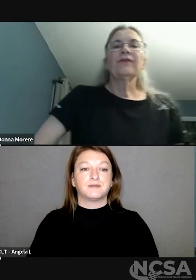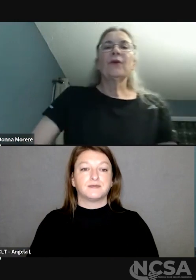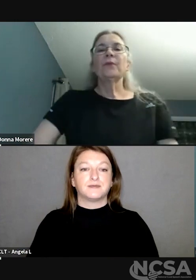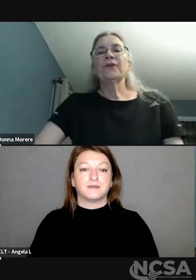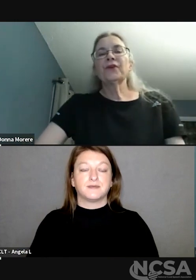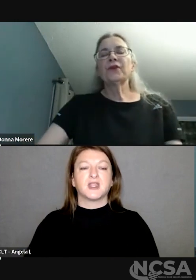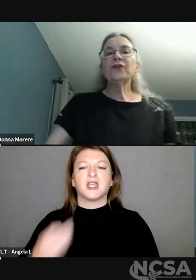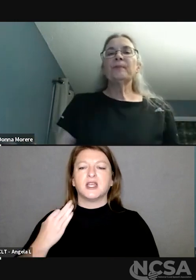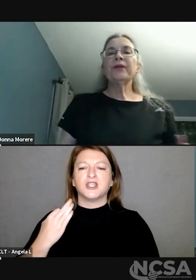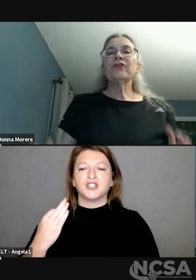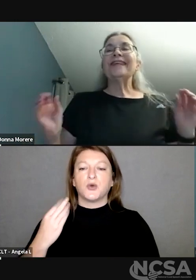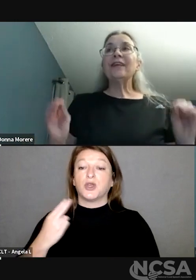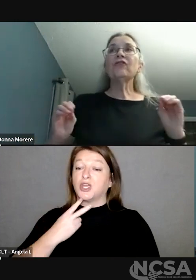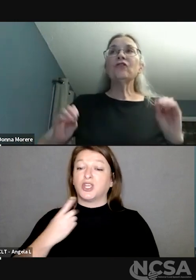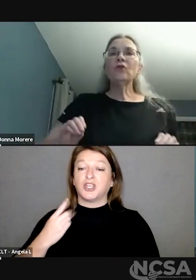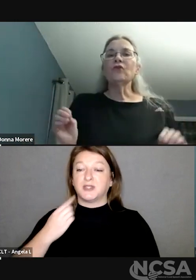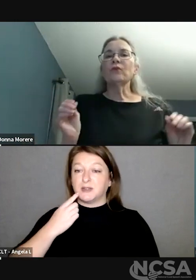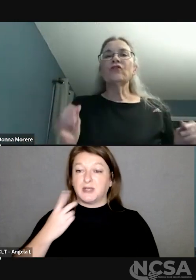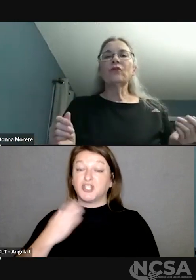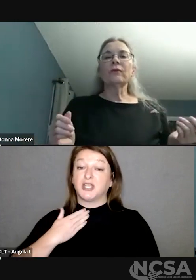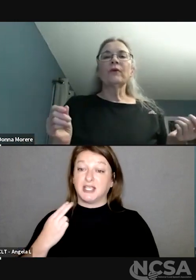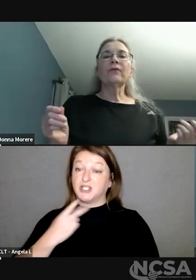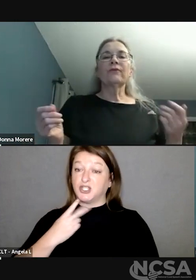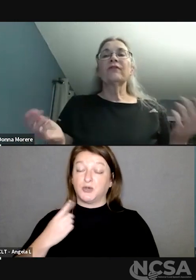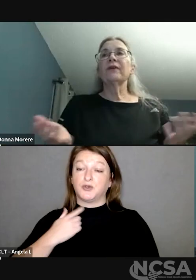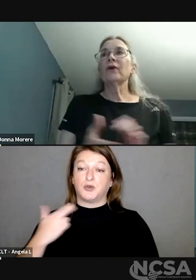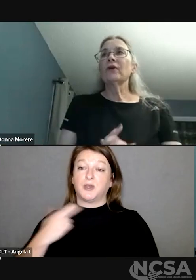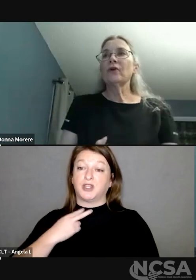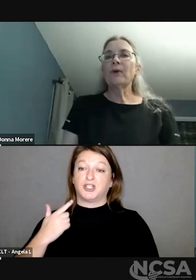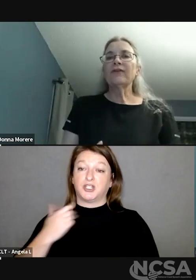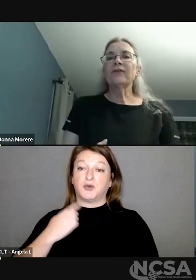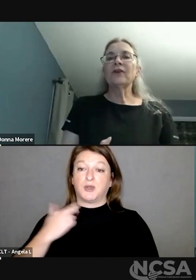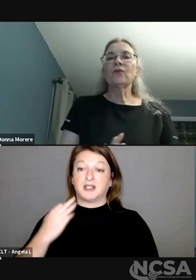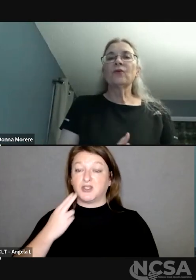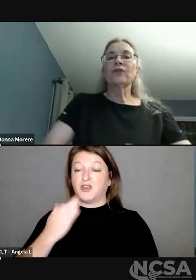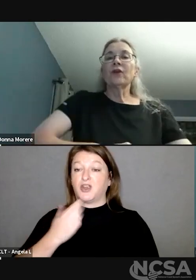So Cued Speech is used with children, with severe auditory processing disorders and